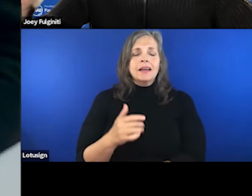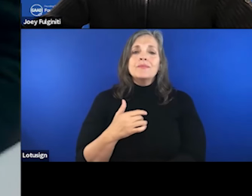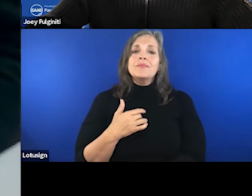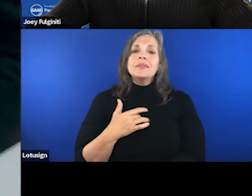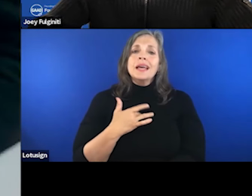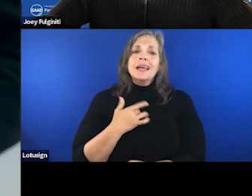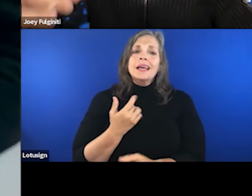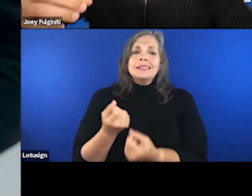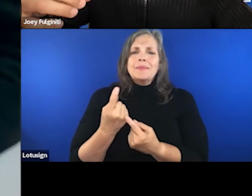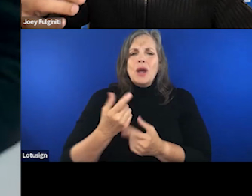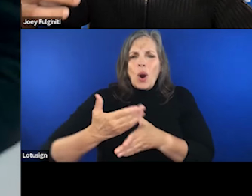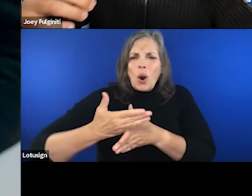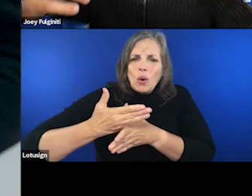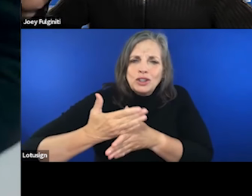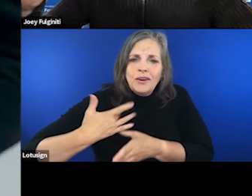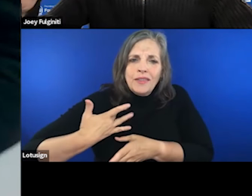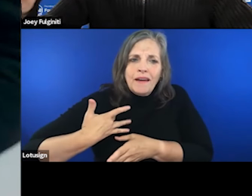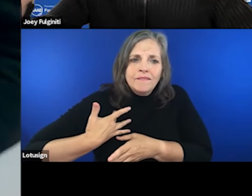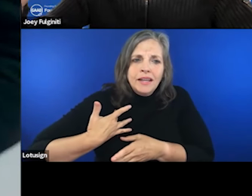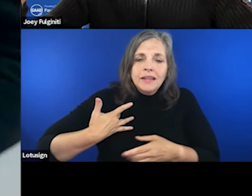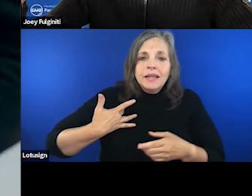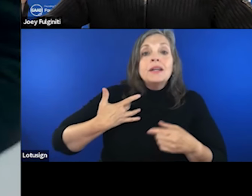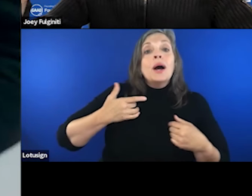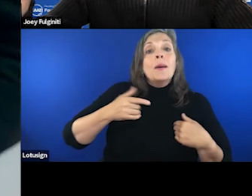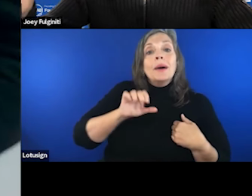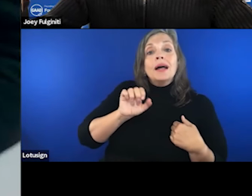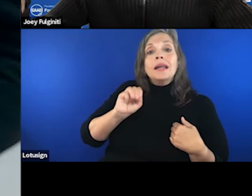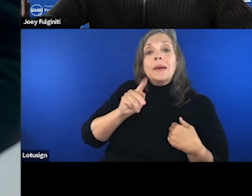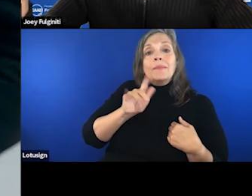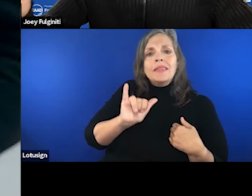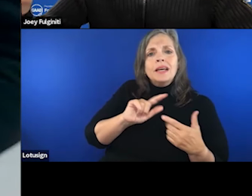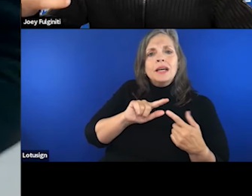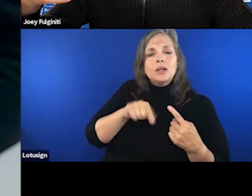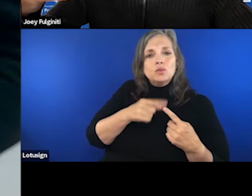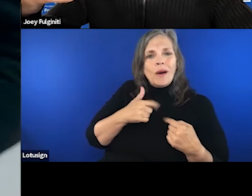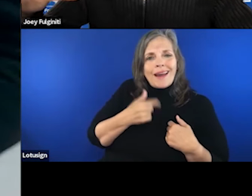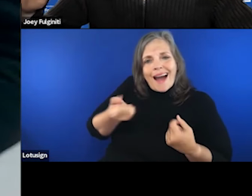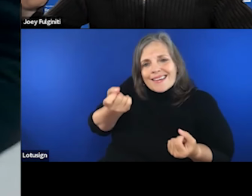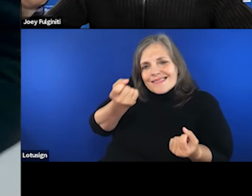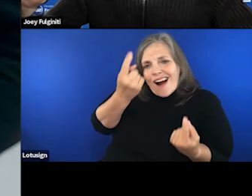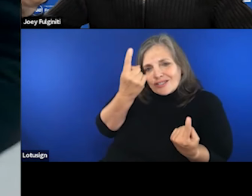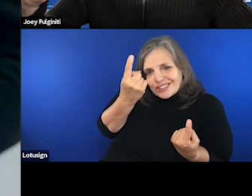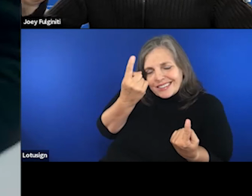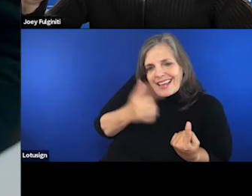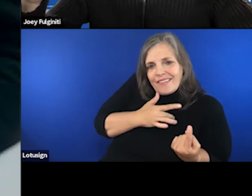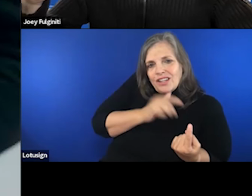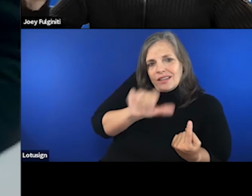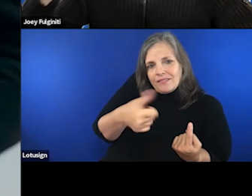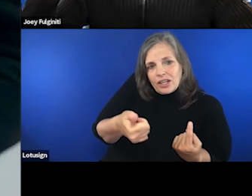of another and empathy is when you understand the feelings of another sympathy is when you share a